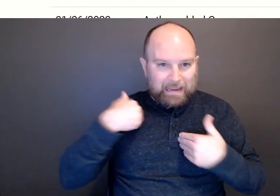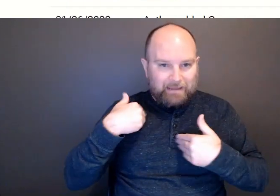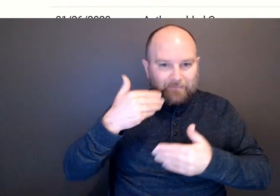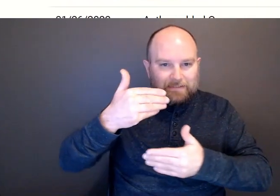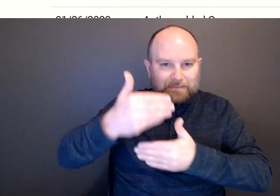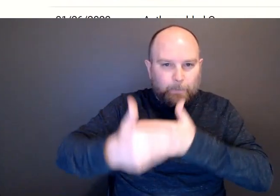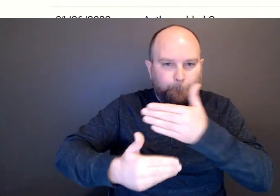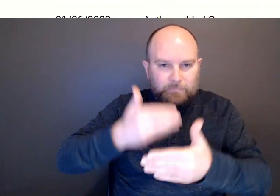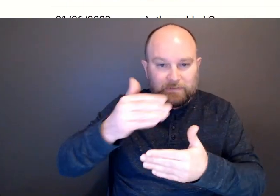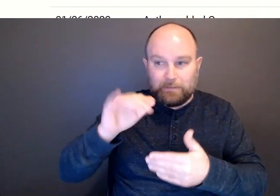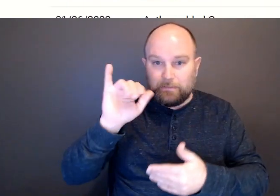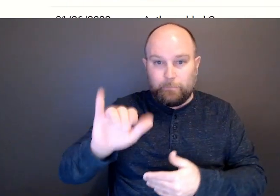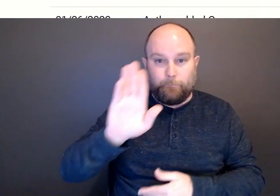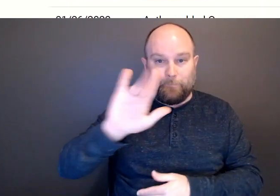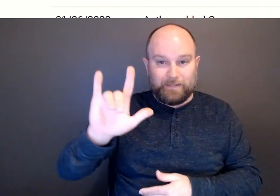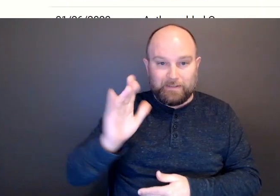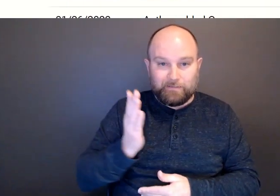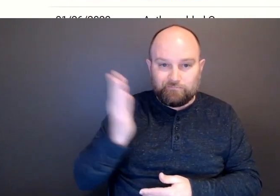in addition to four other supporters